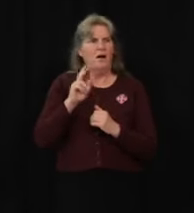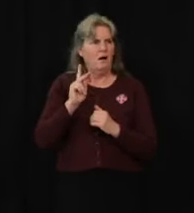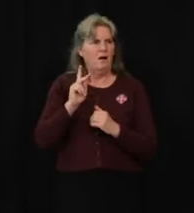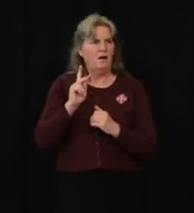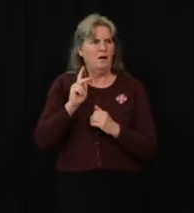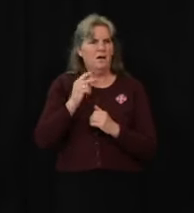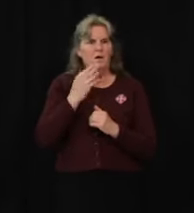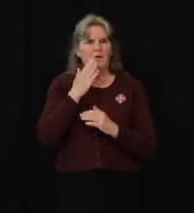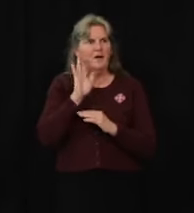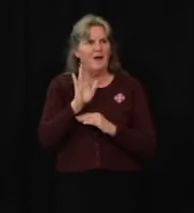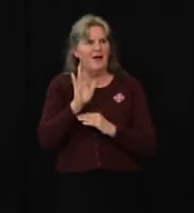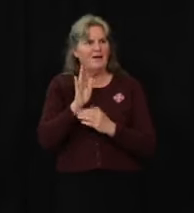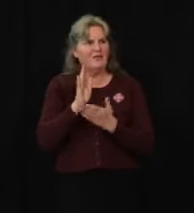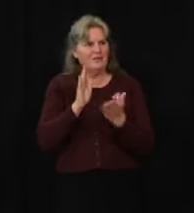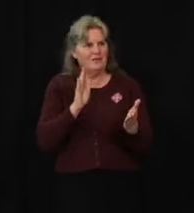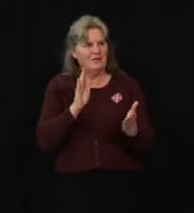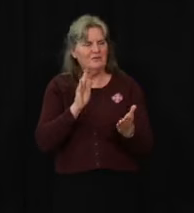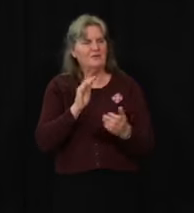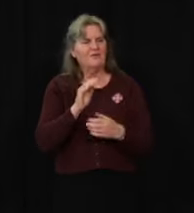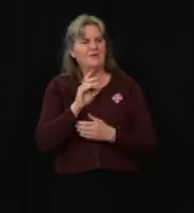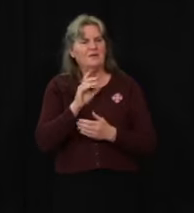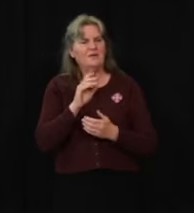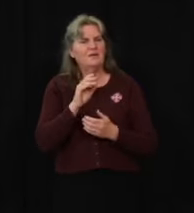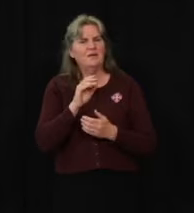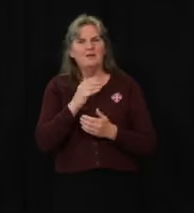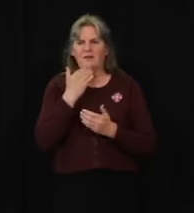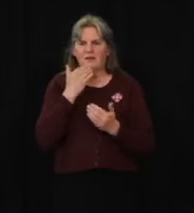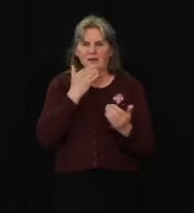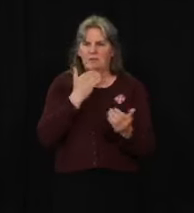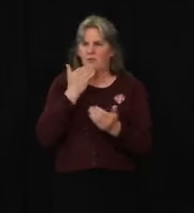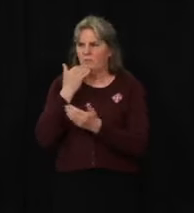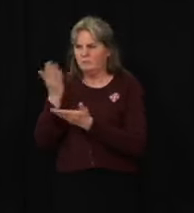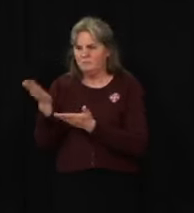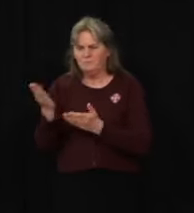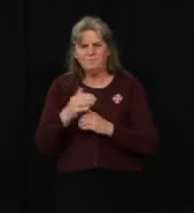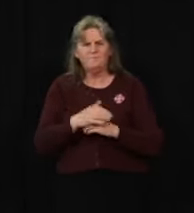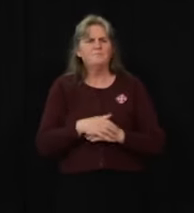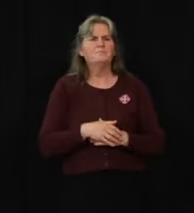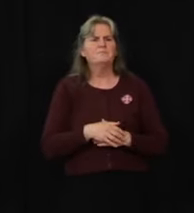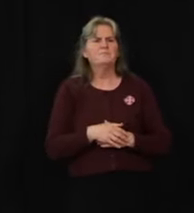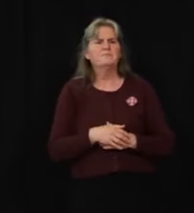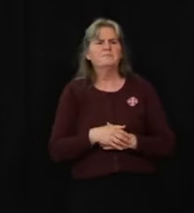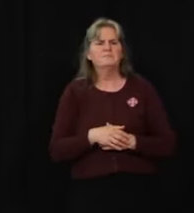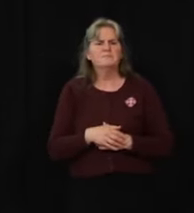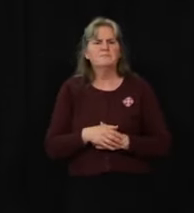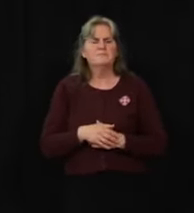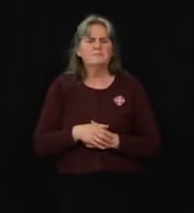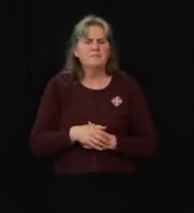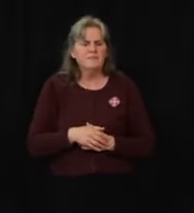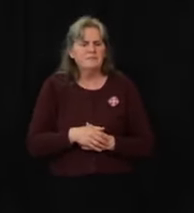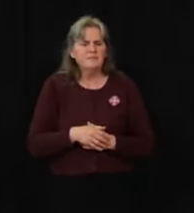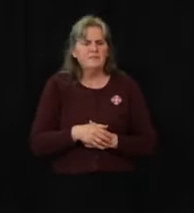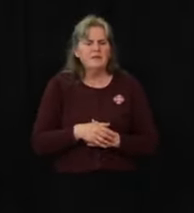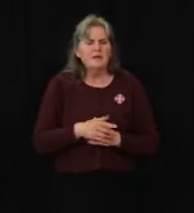the next phase and how many of those points need to, I guess,